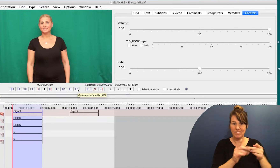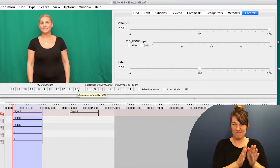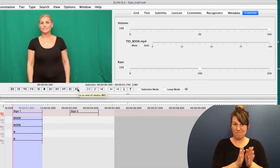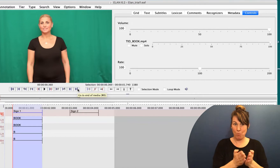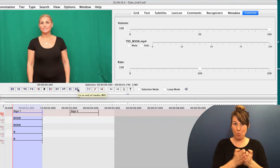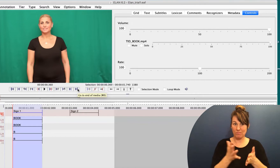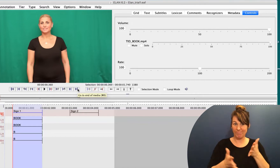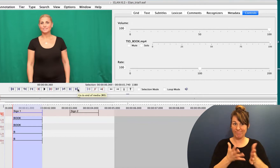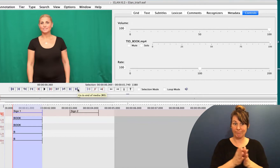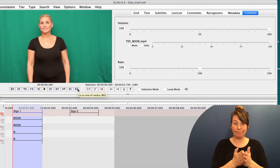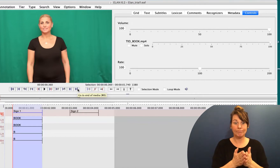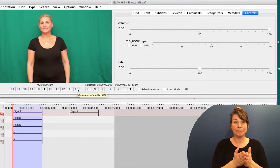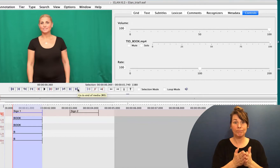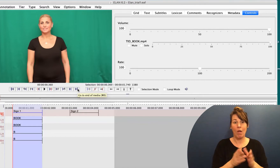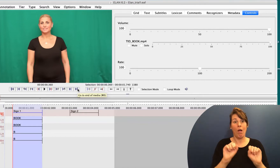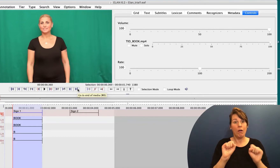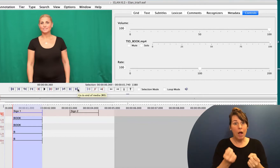in four locations for